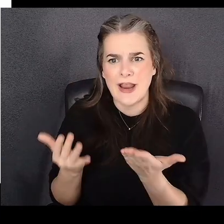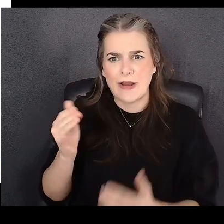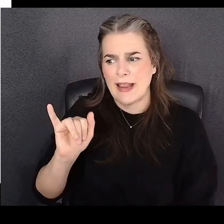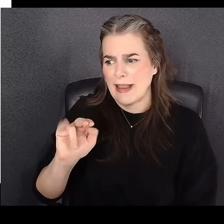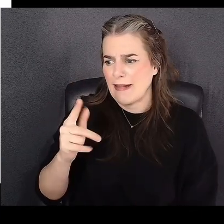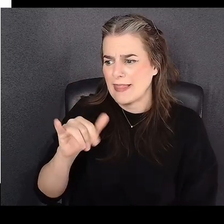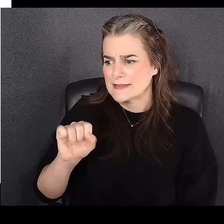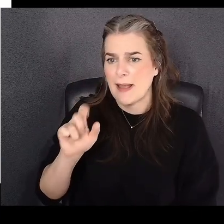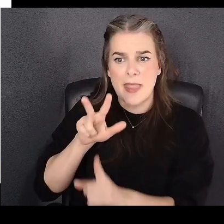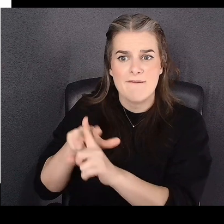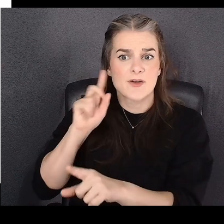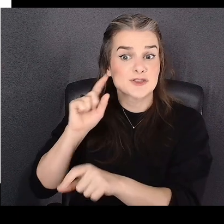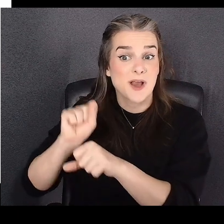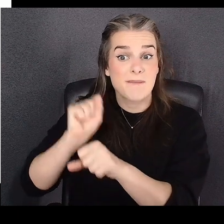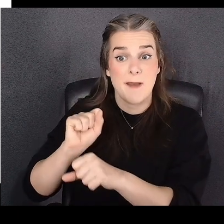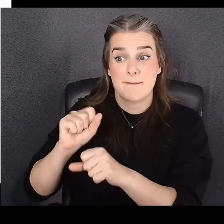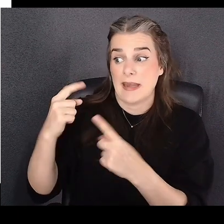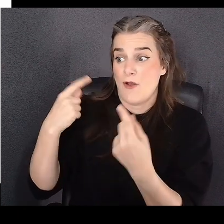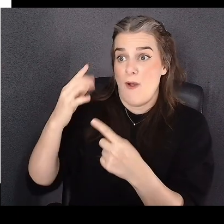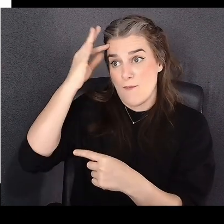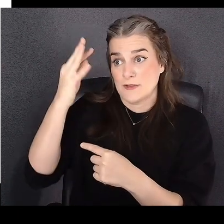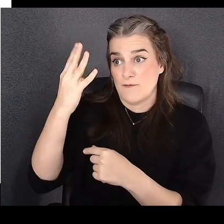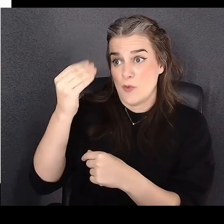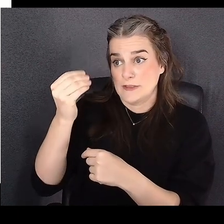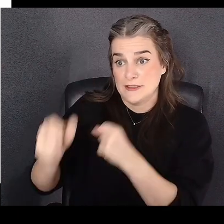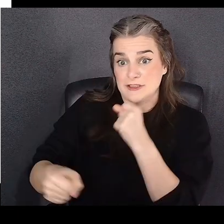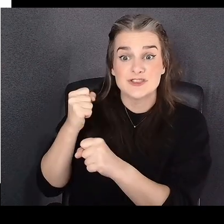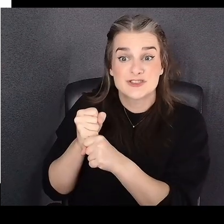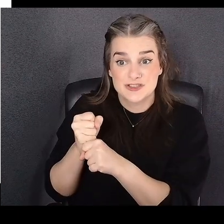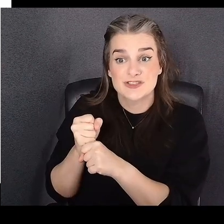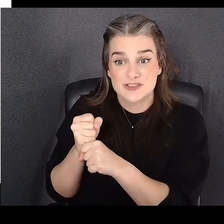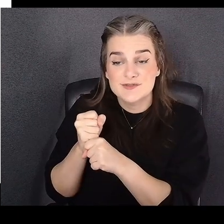And I've been here almost 14 years. Started out in the House.